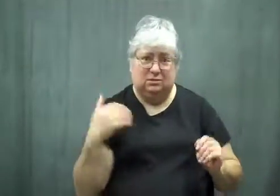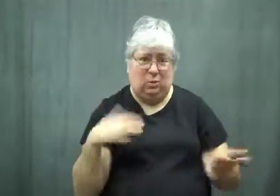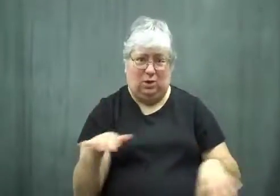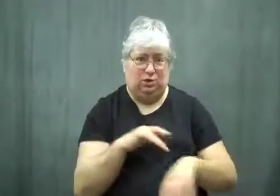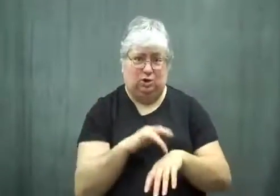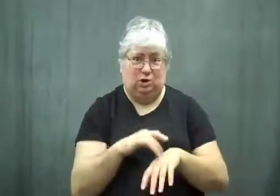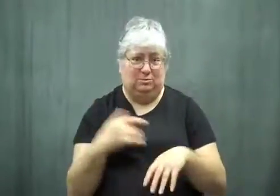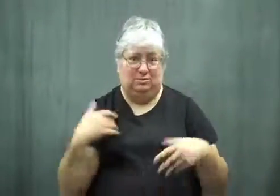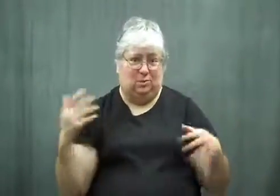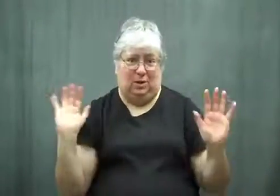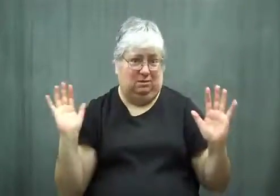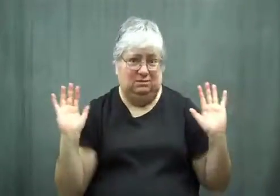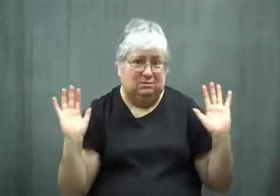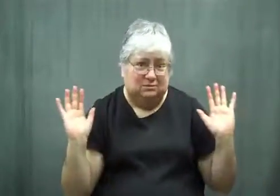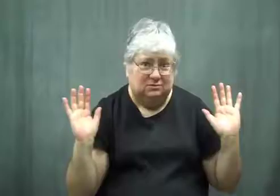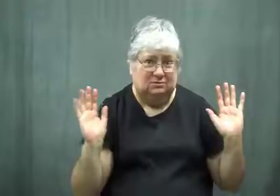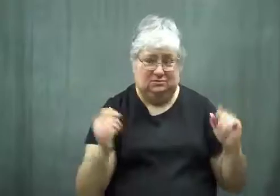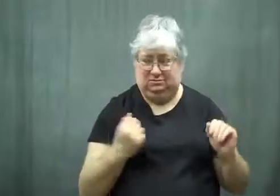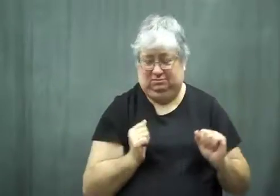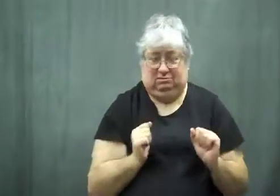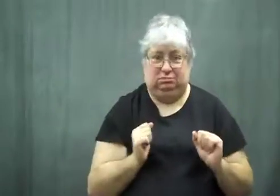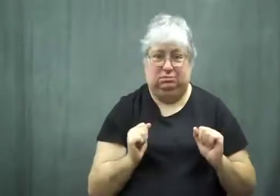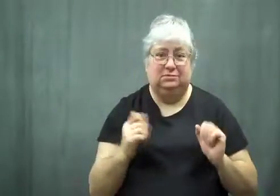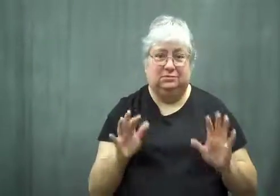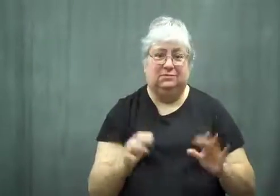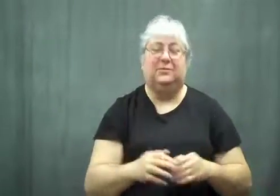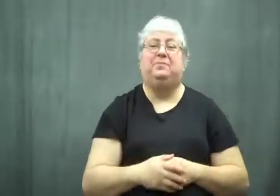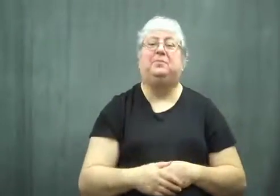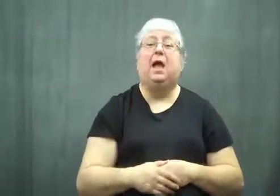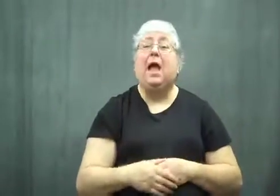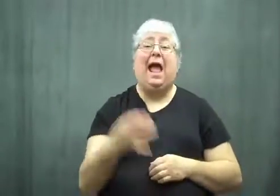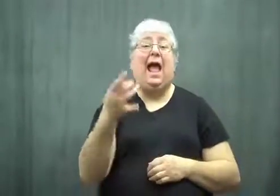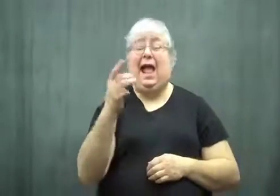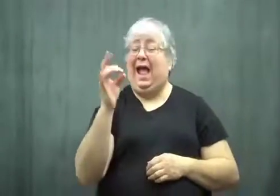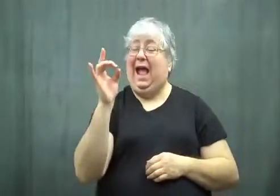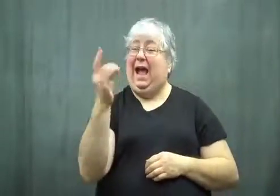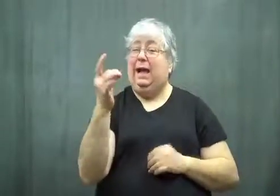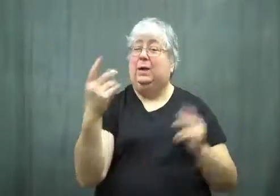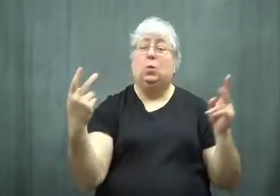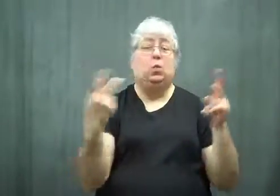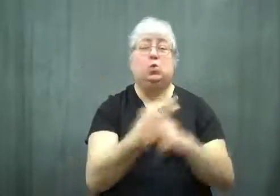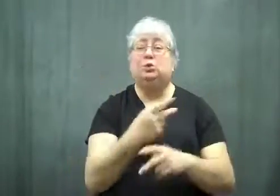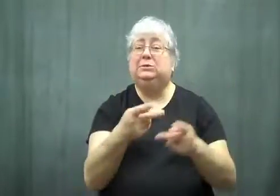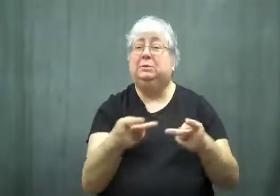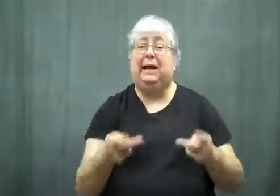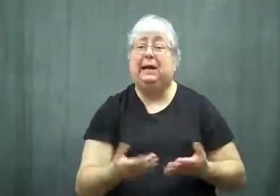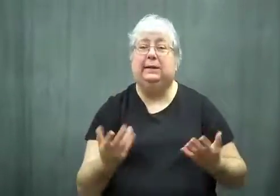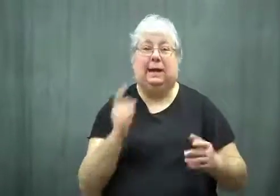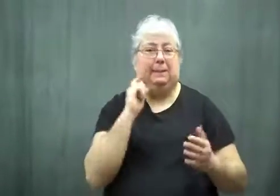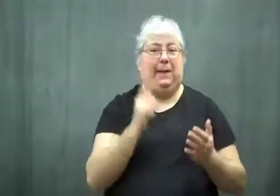I certainly don't want their germs! brrr!